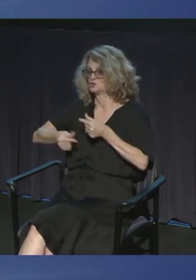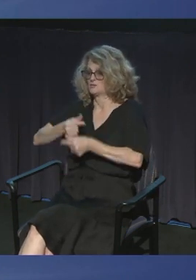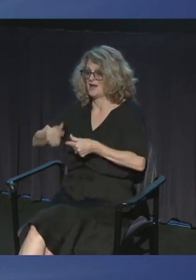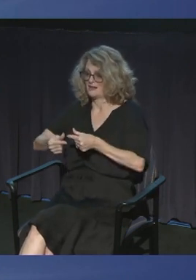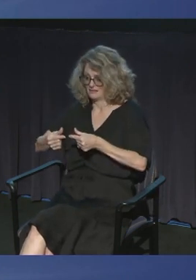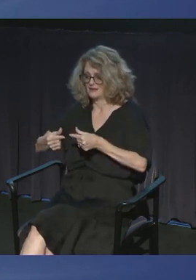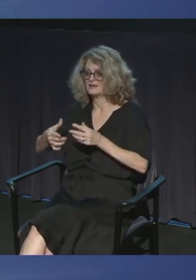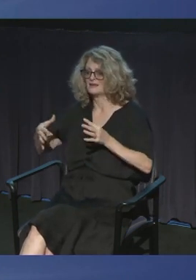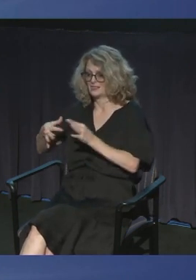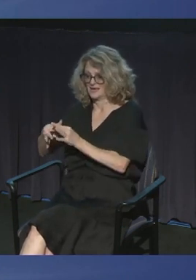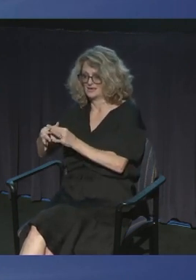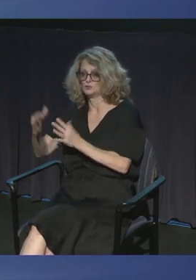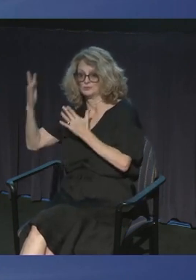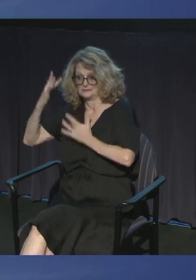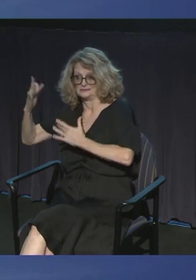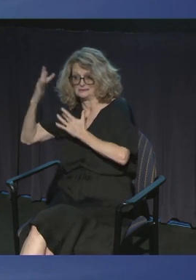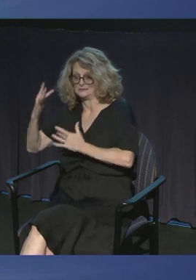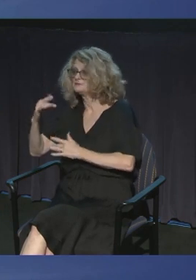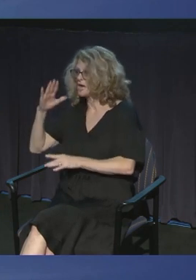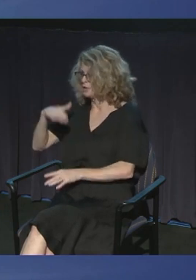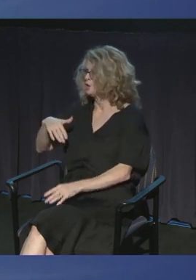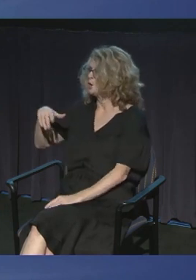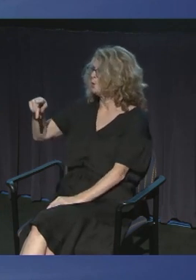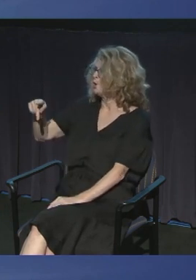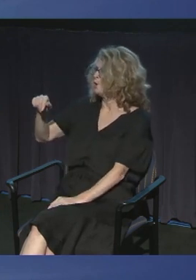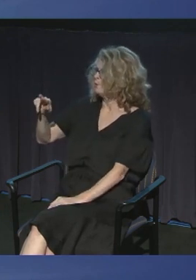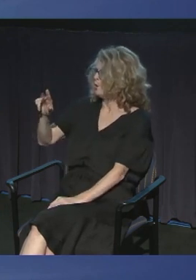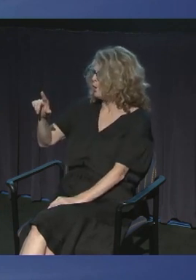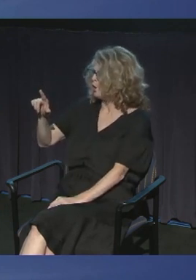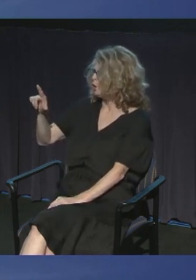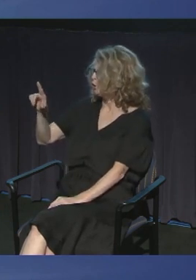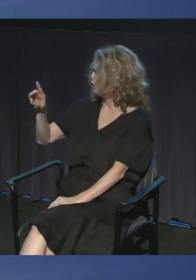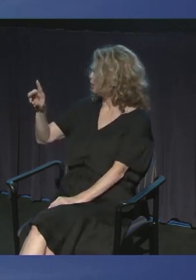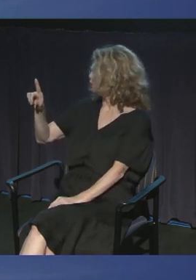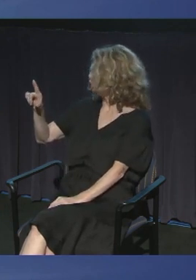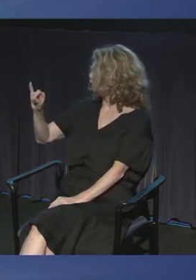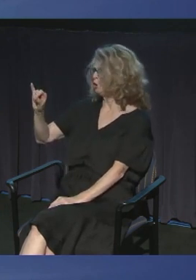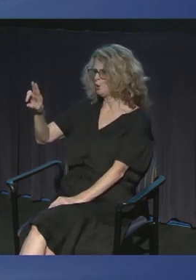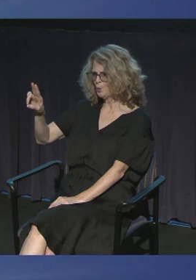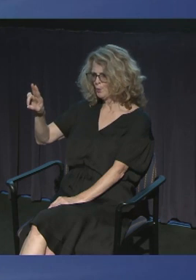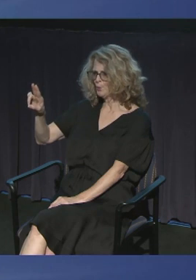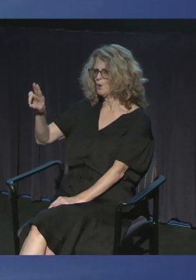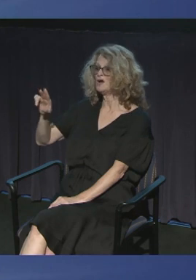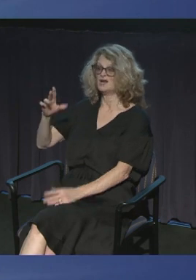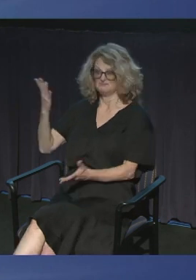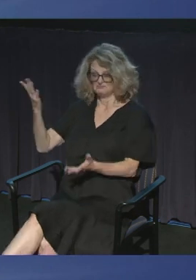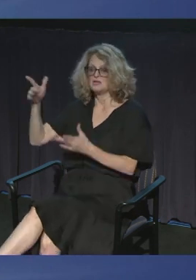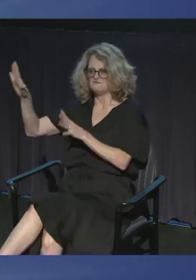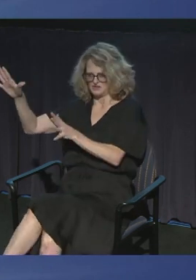AND I KNOW PAUL LU (PHONETIC) HAS DONE A LOT OF WORK WITH GENETICAL LINKAGE TO DISEASES